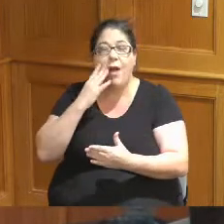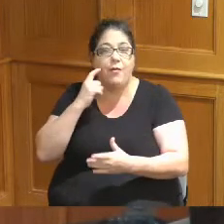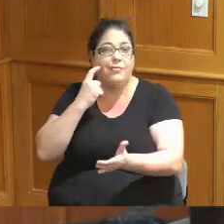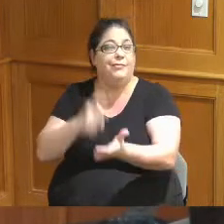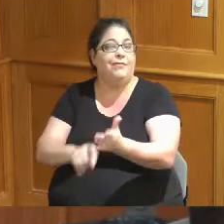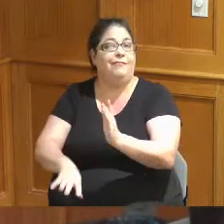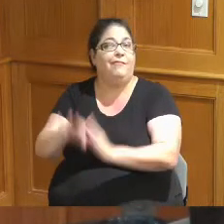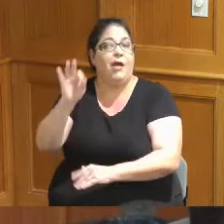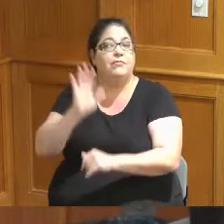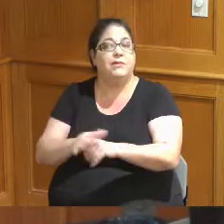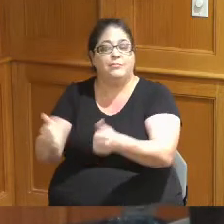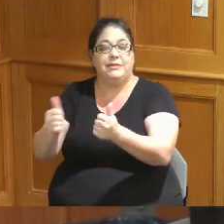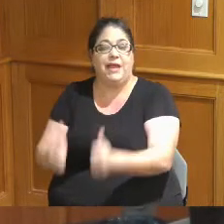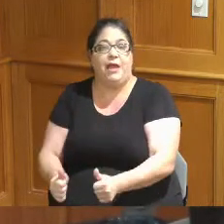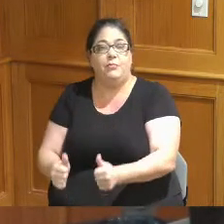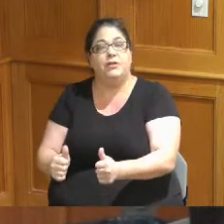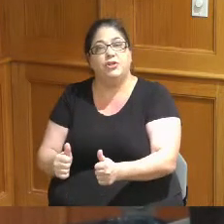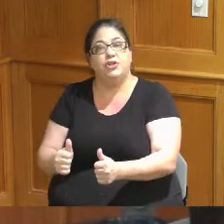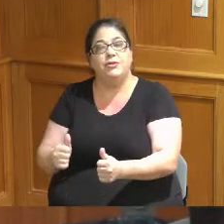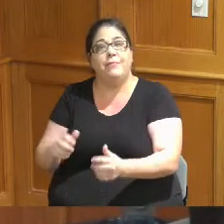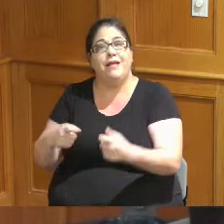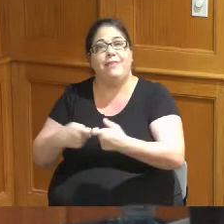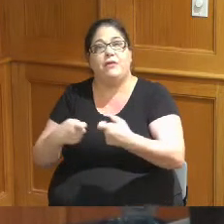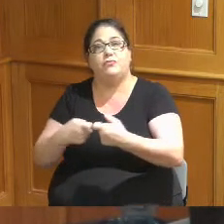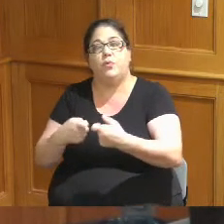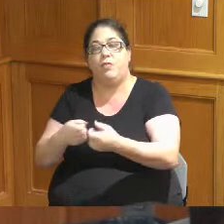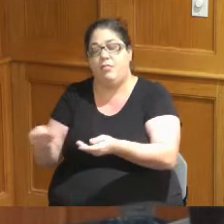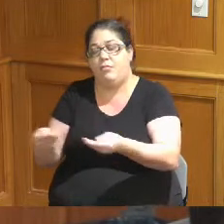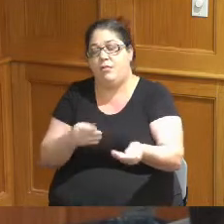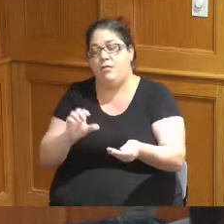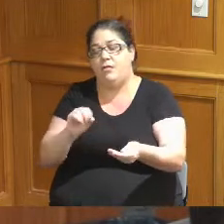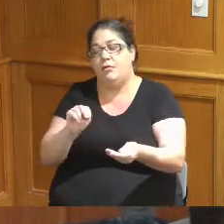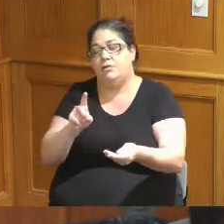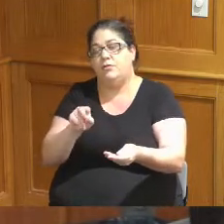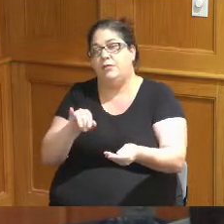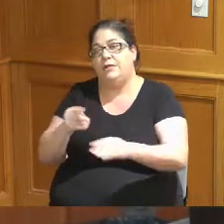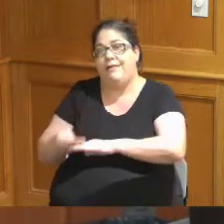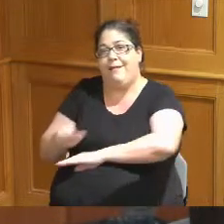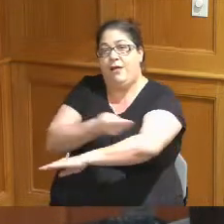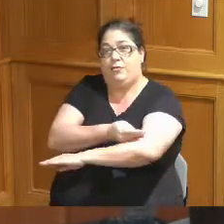electrical conduit at the Mill Creek wastewater treatment plant as these largest treatment plant